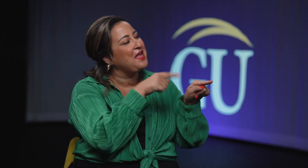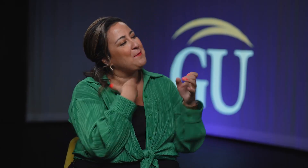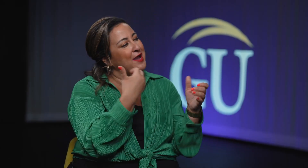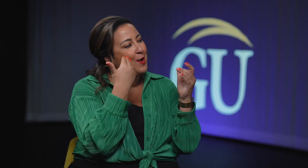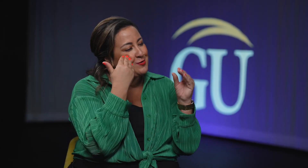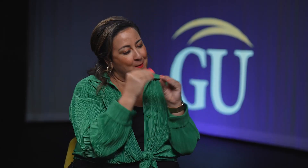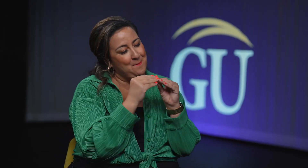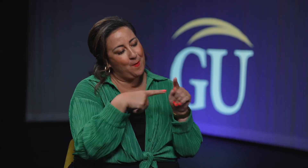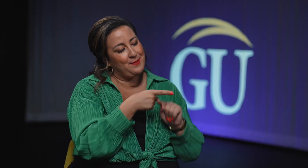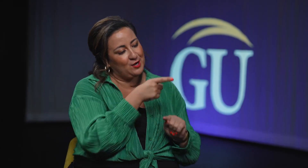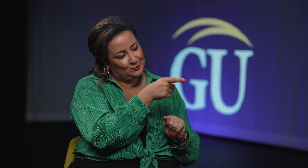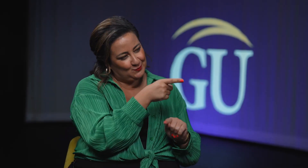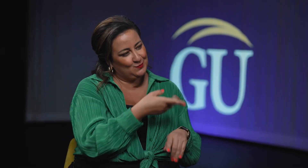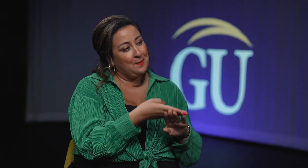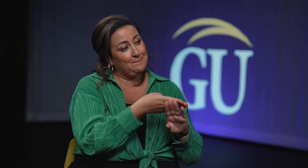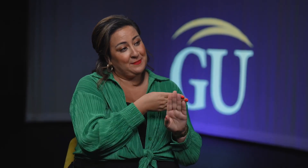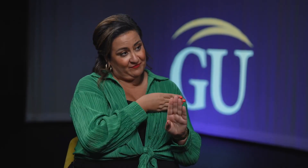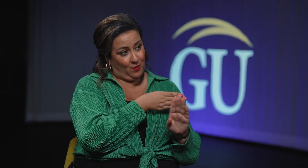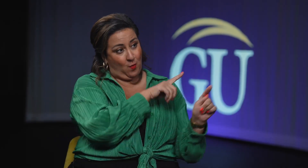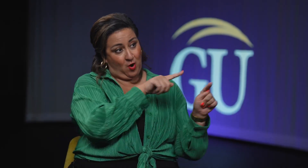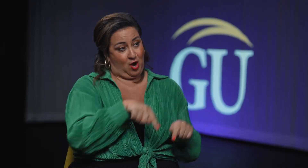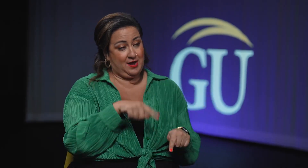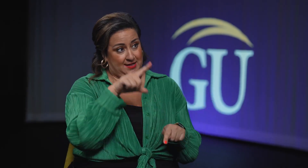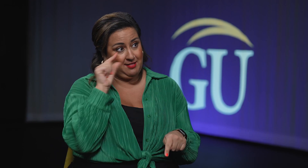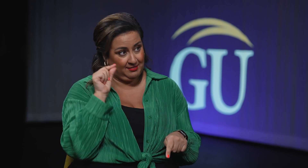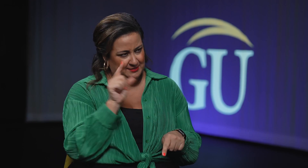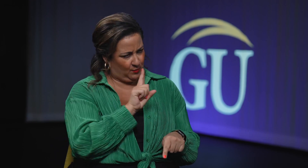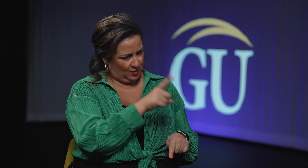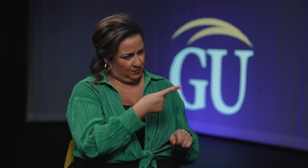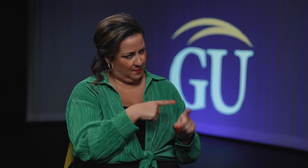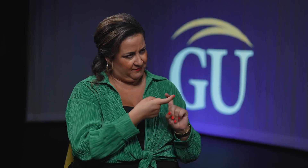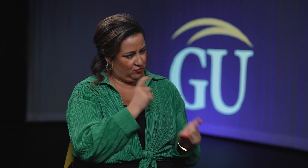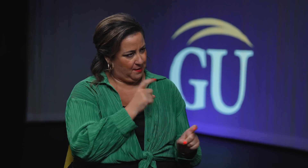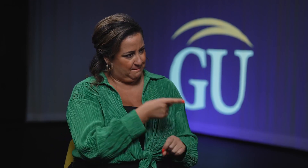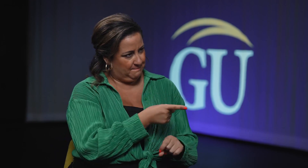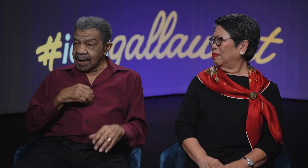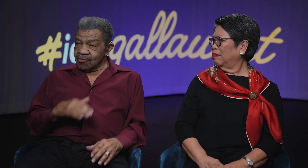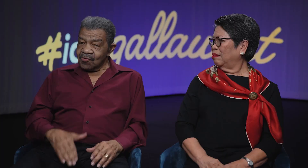I want to know more about you. Where did you come from before coming to Gallaudet?